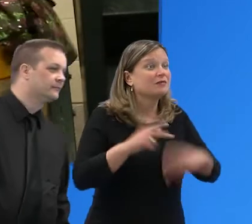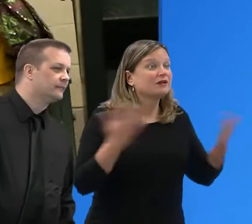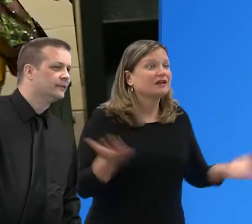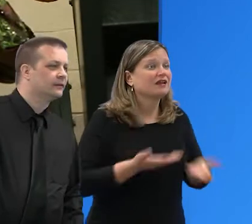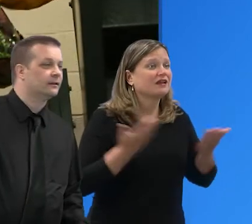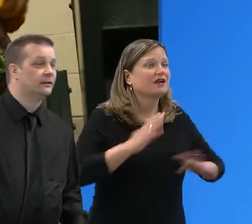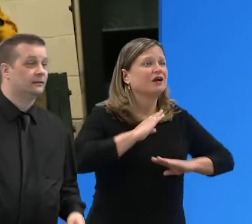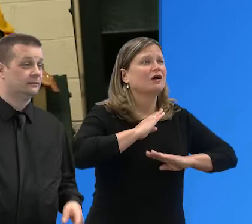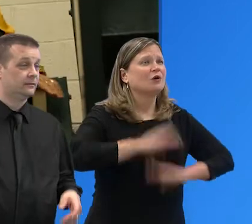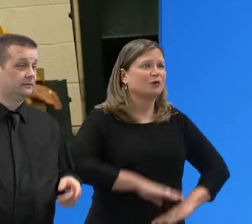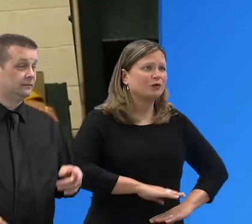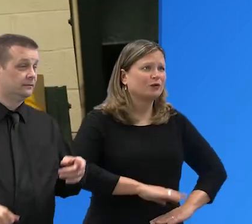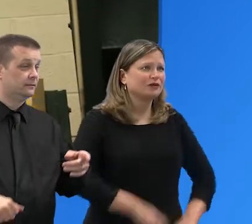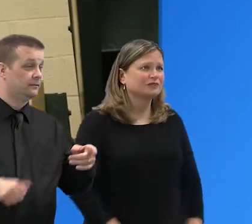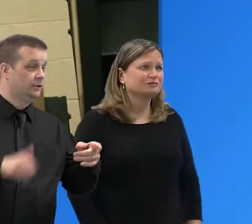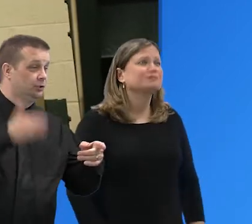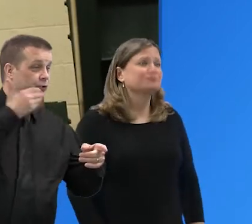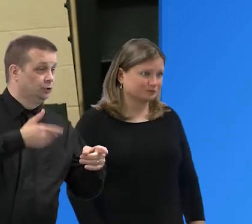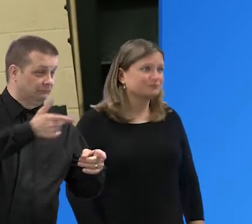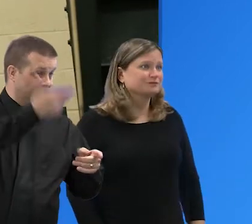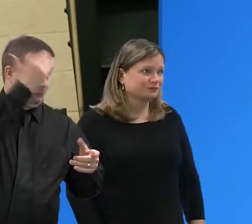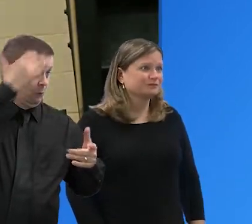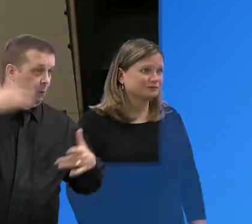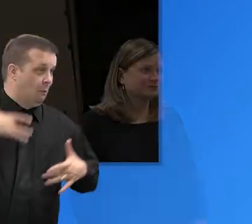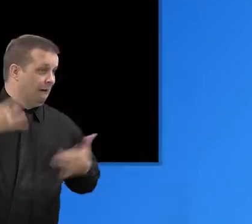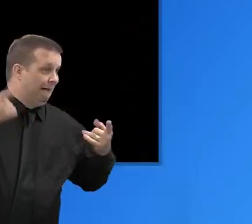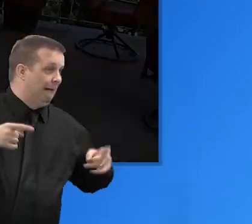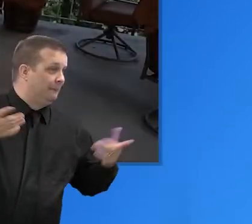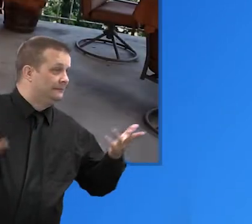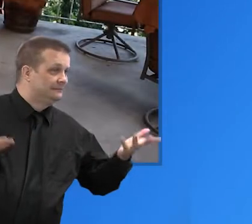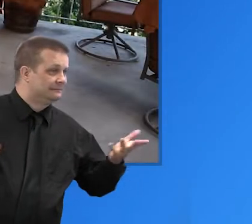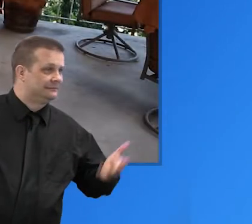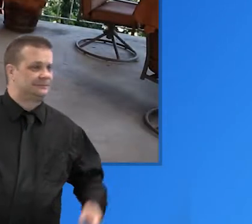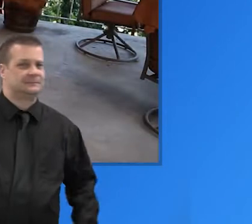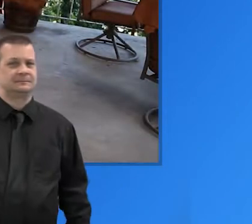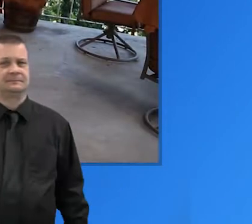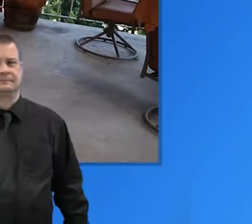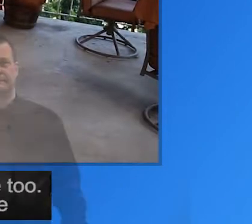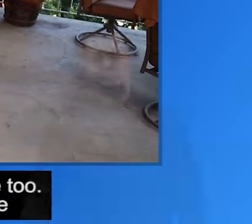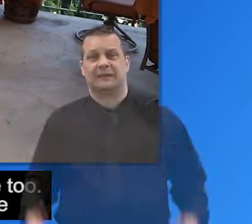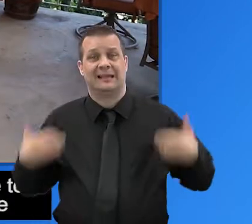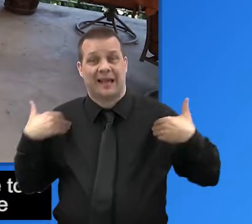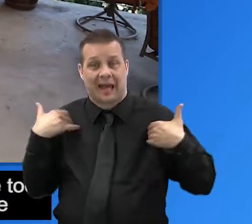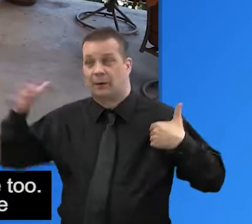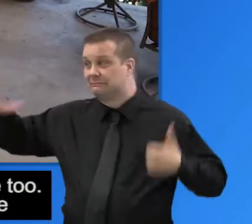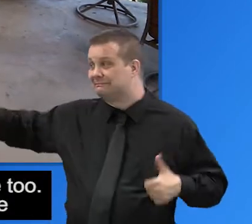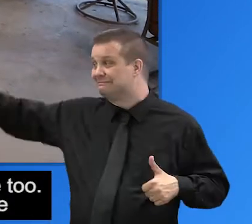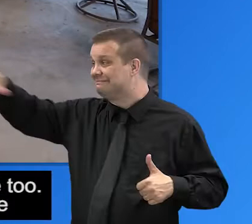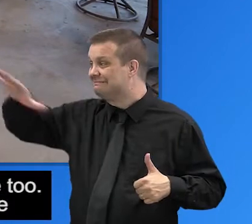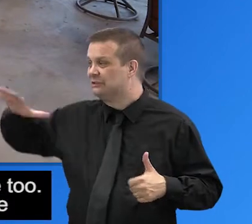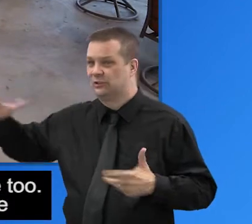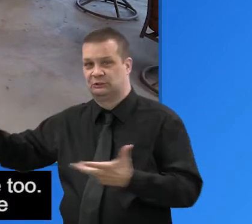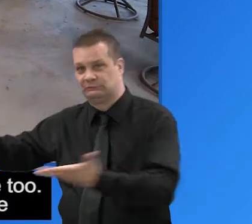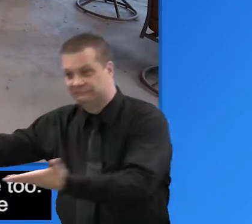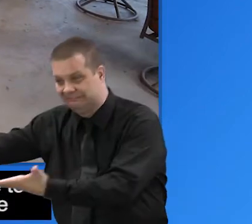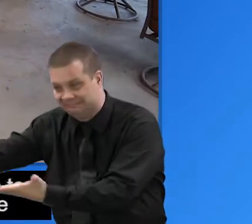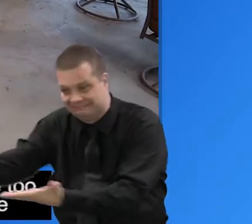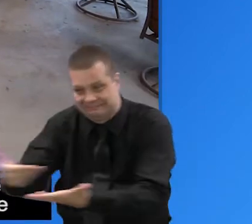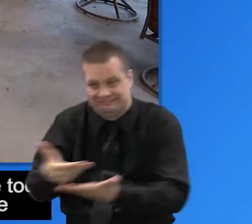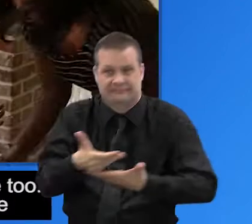it looks like there are already some people here. Good. Maybe they know more about what's going on. If you have pets that are outside, bring them inside too.